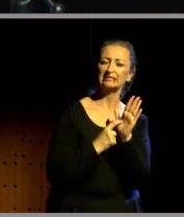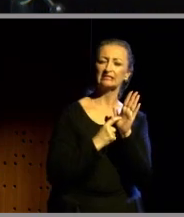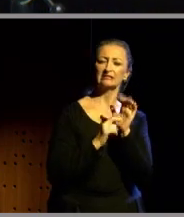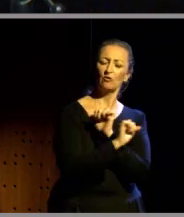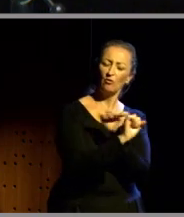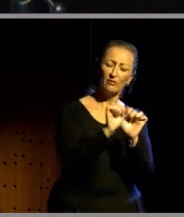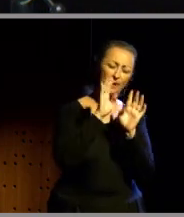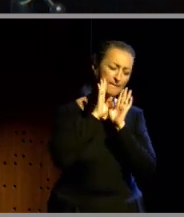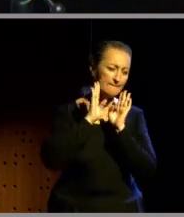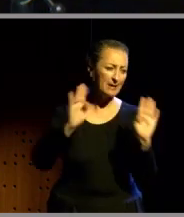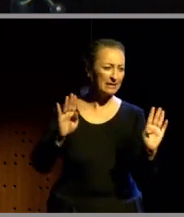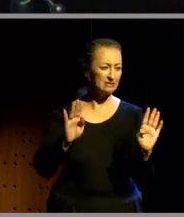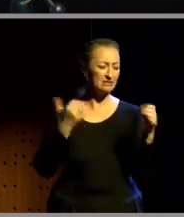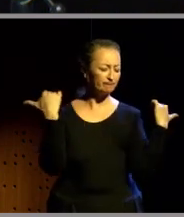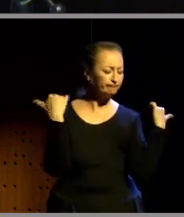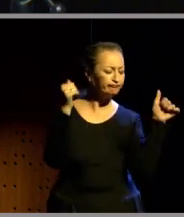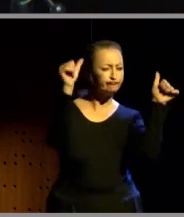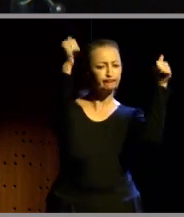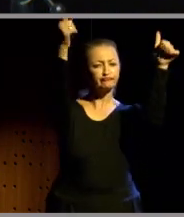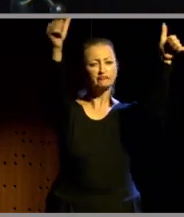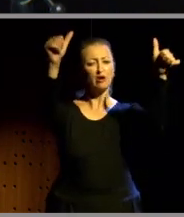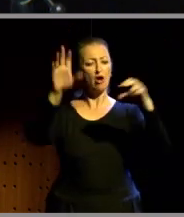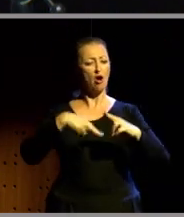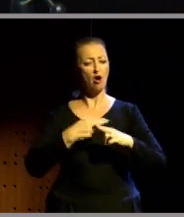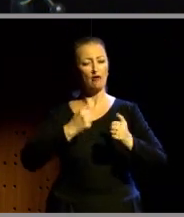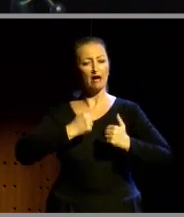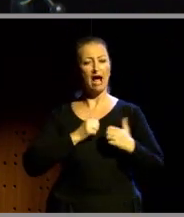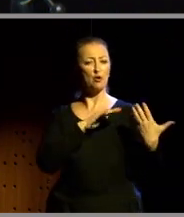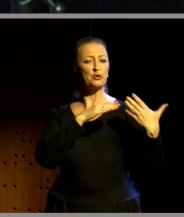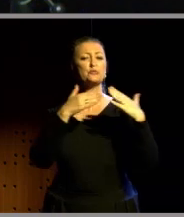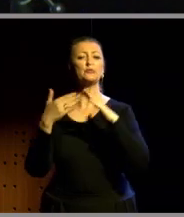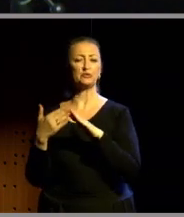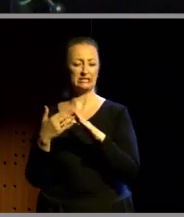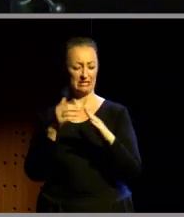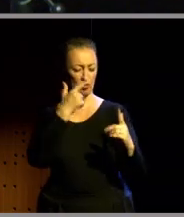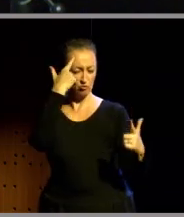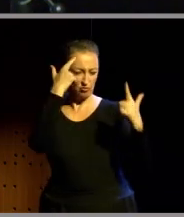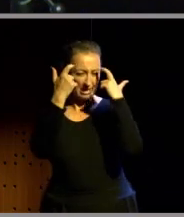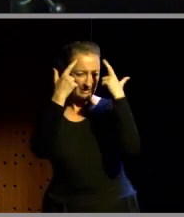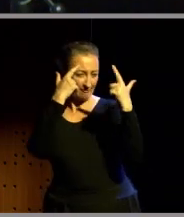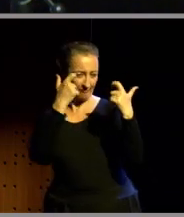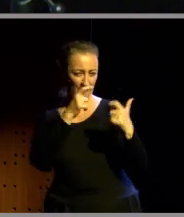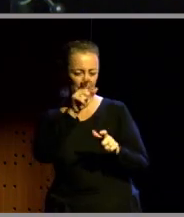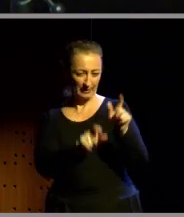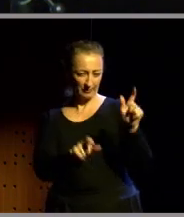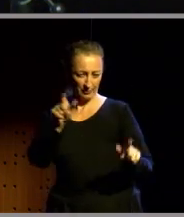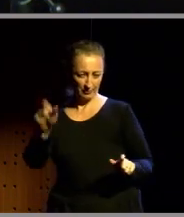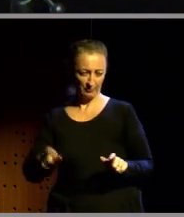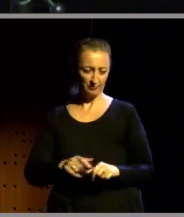and promise of Aboriginal and Torres Strait Islander creatives. It is a moment to celebrate excellence,